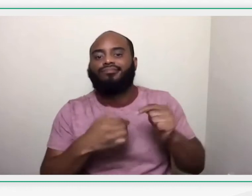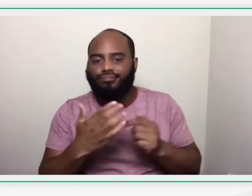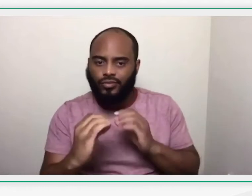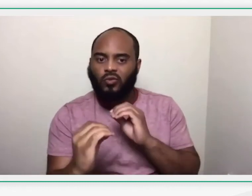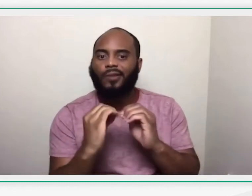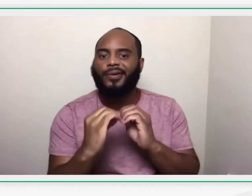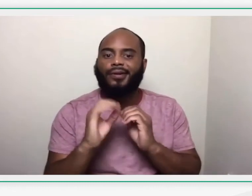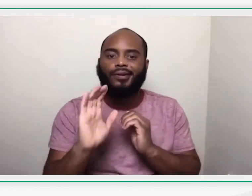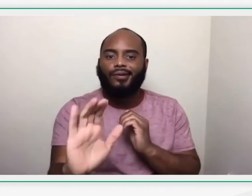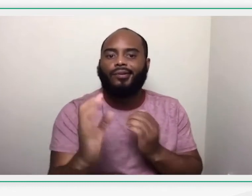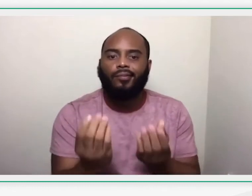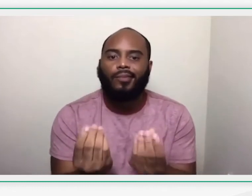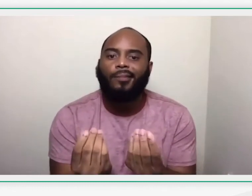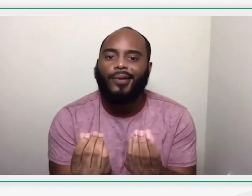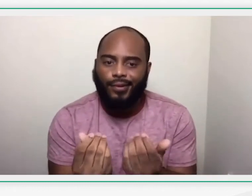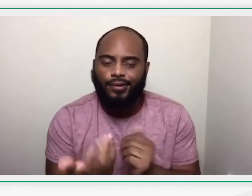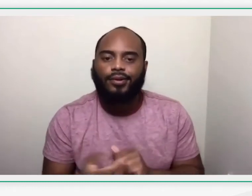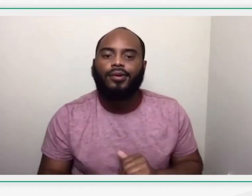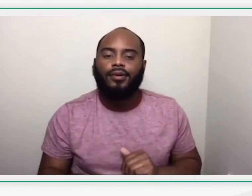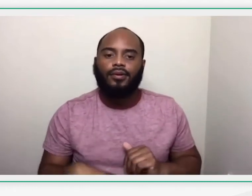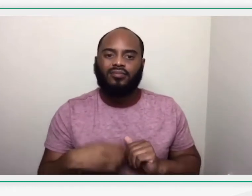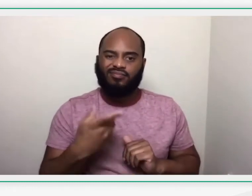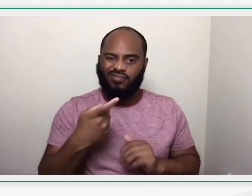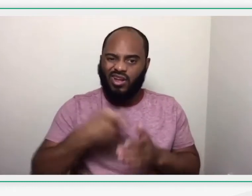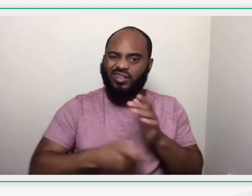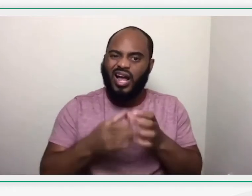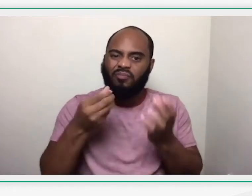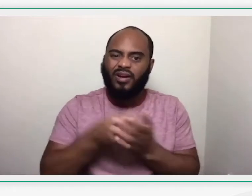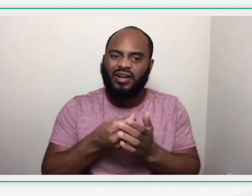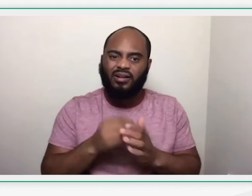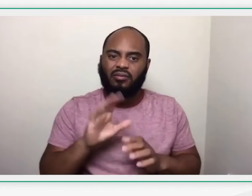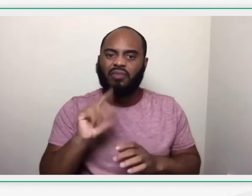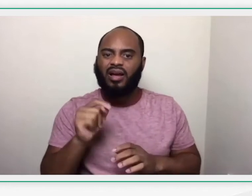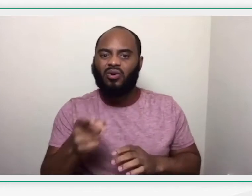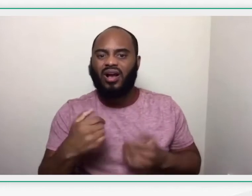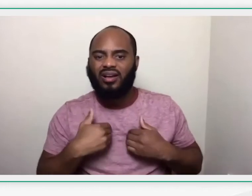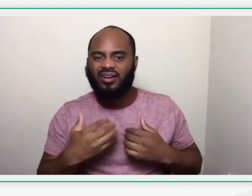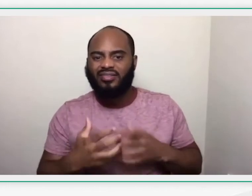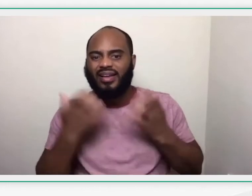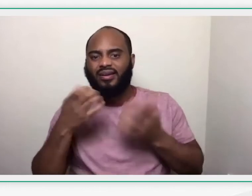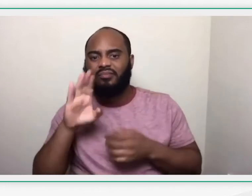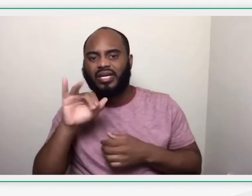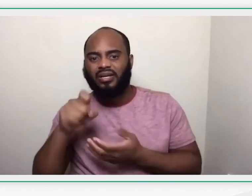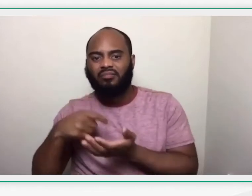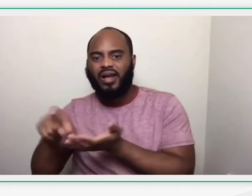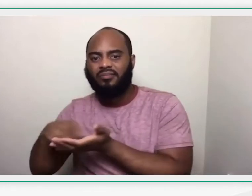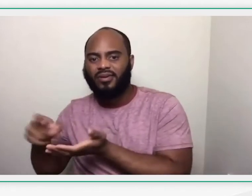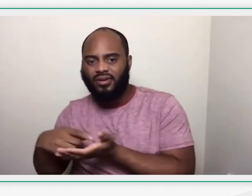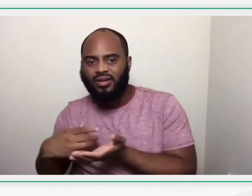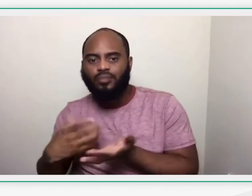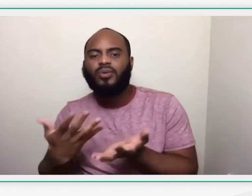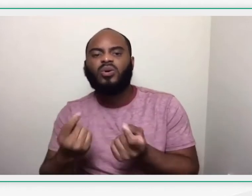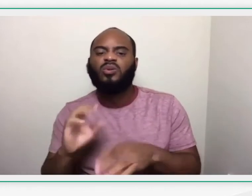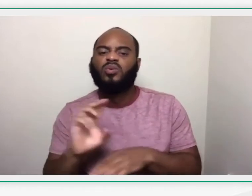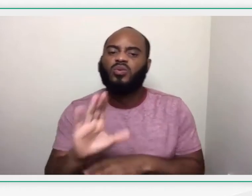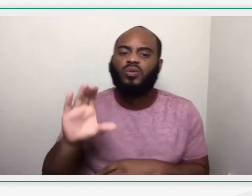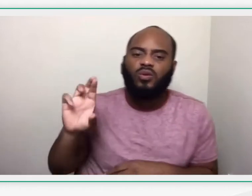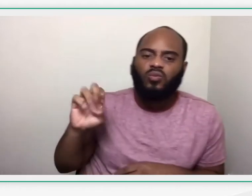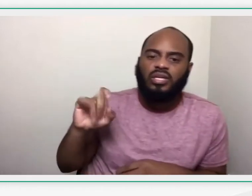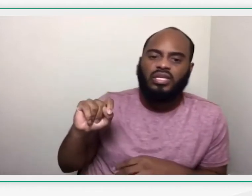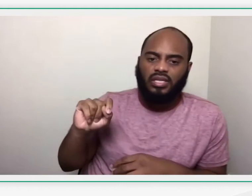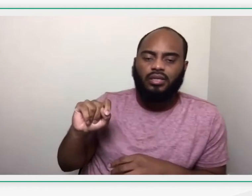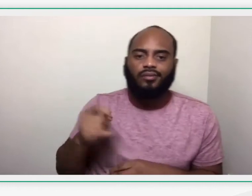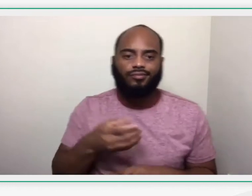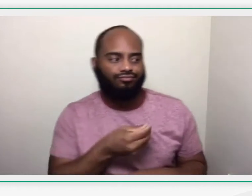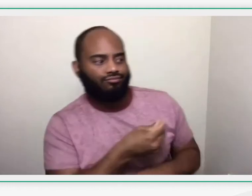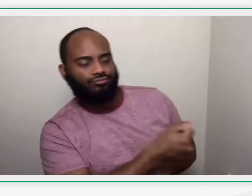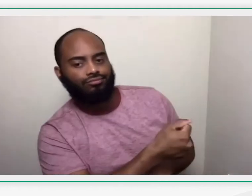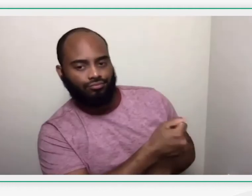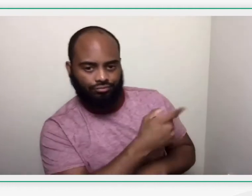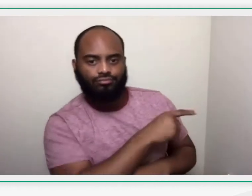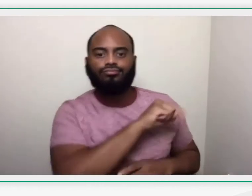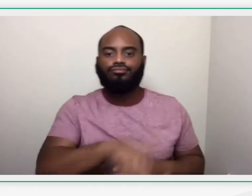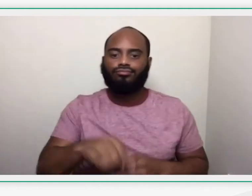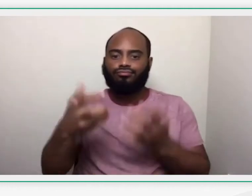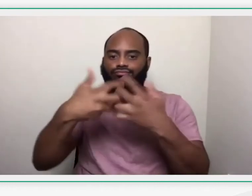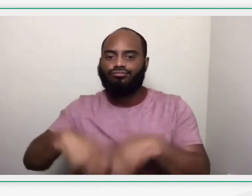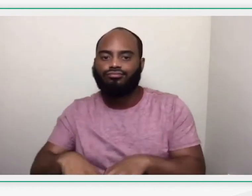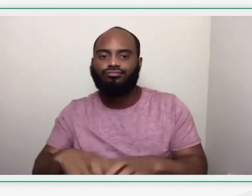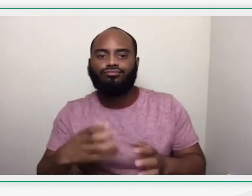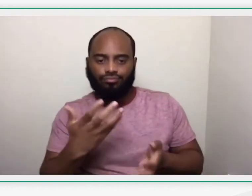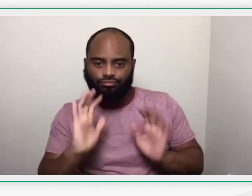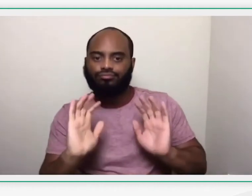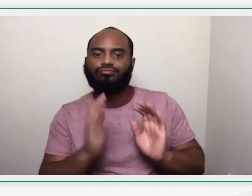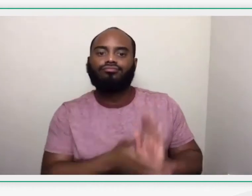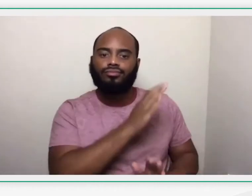Let's say, for example, you have an issue in your property and you call a repair person. And let's say it's expensive, and you also have bills to pay at the moment. So, you could use credit to pay for those repairs,